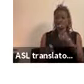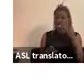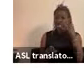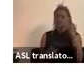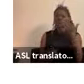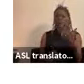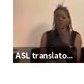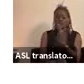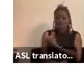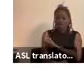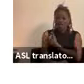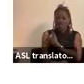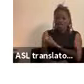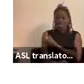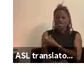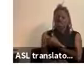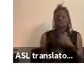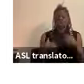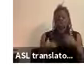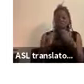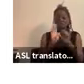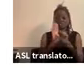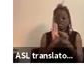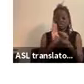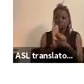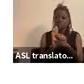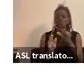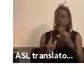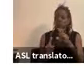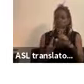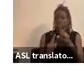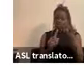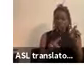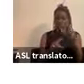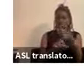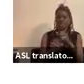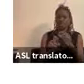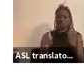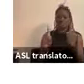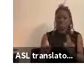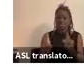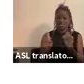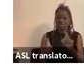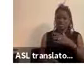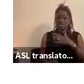exposed to Copan 19, you should get tested. So I don't know doctora Mase if there's